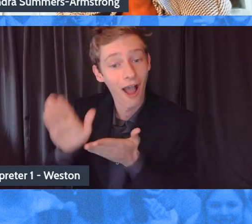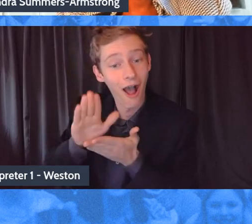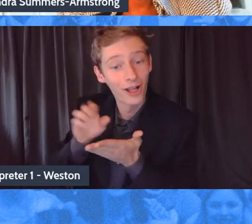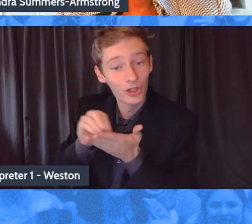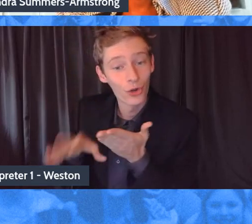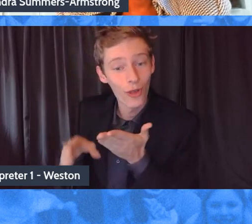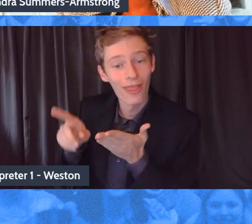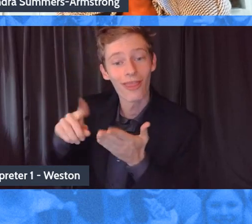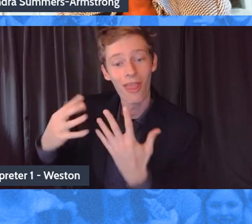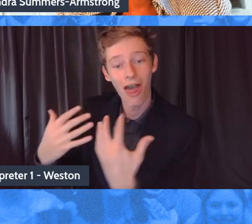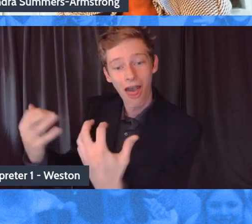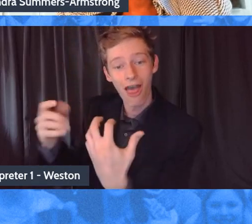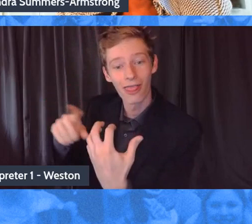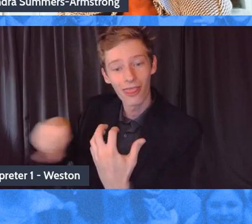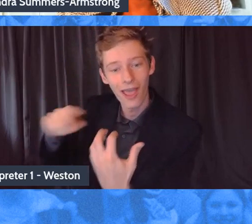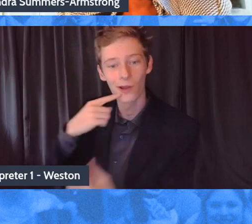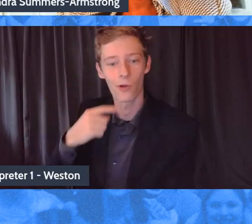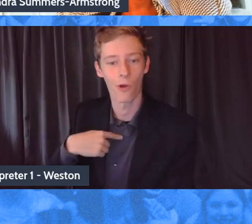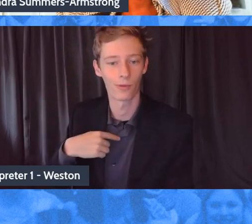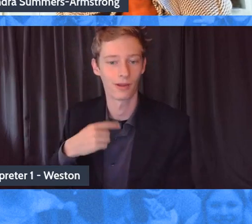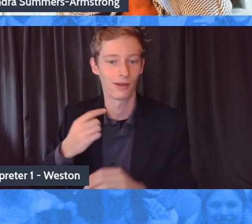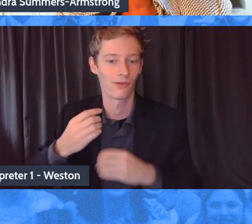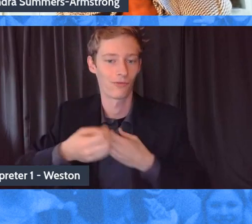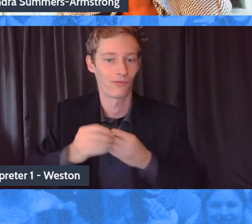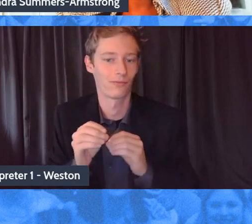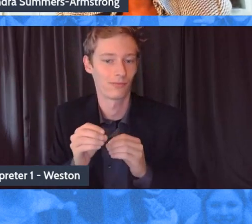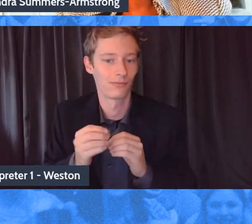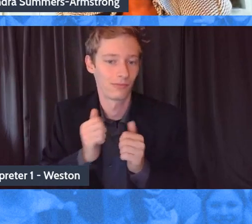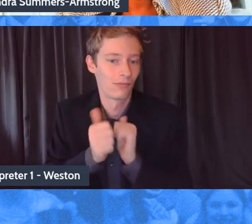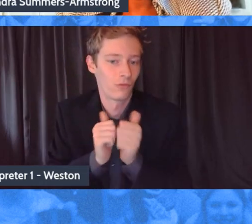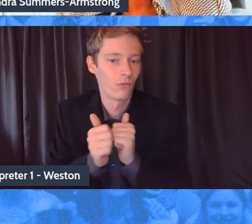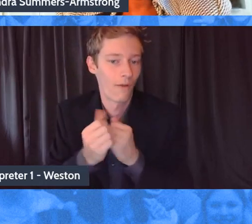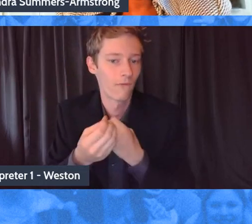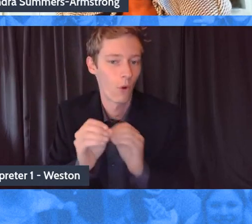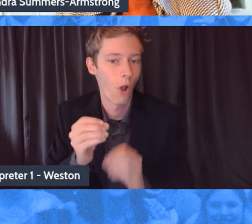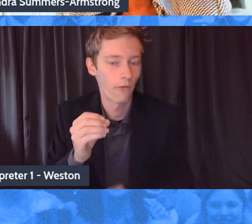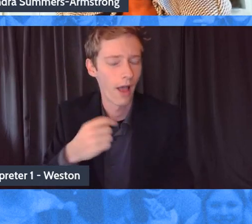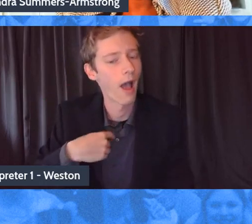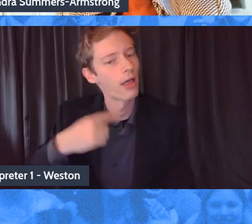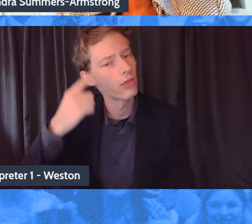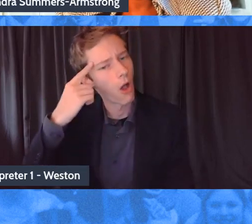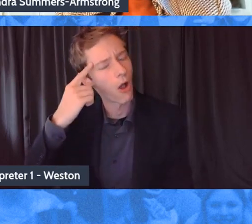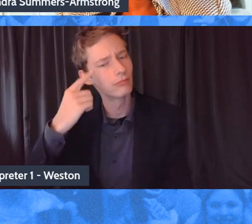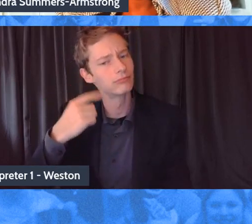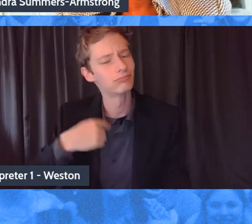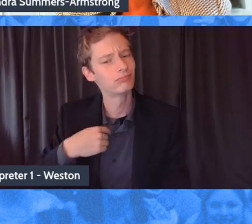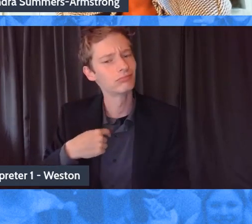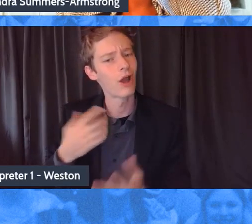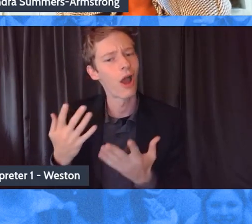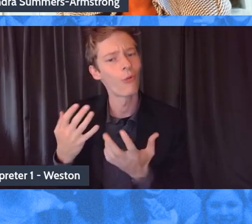I only thought I was doing it to show my students how to participate in democracy.